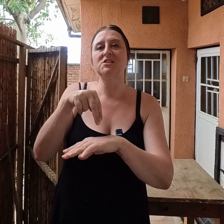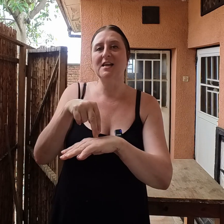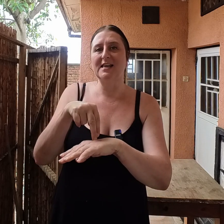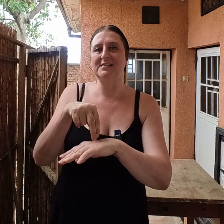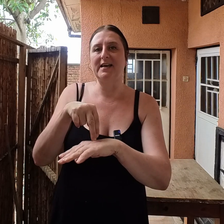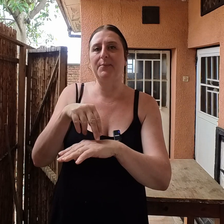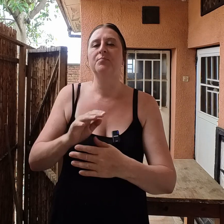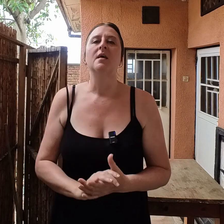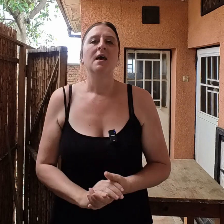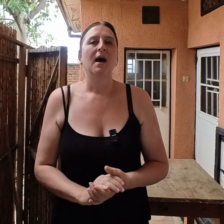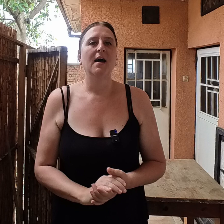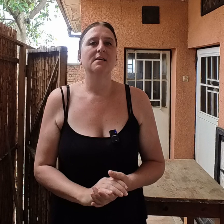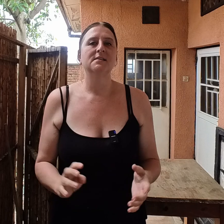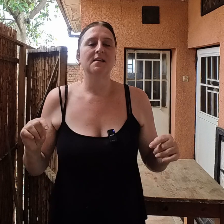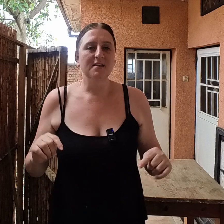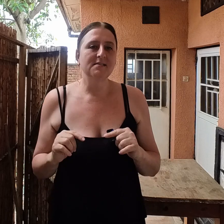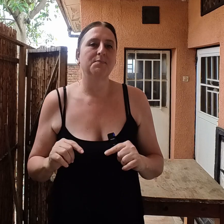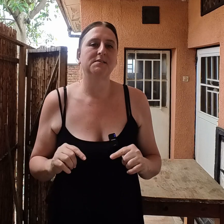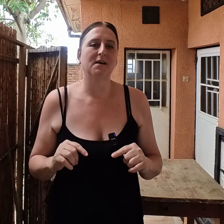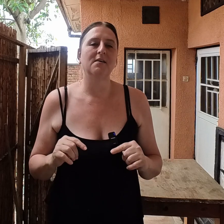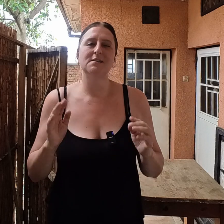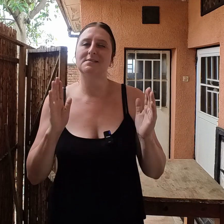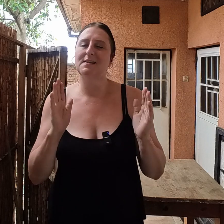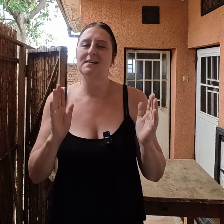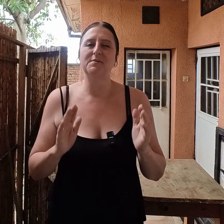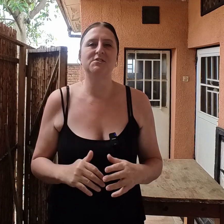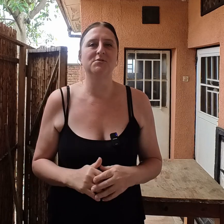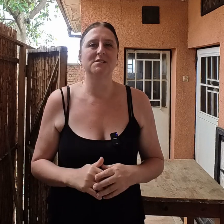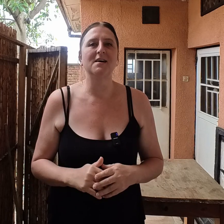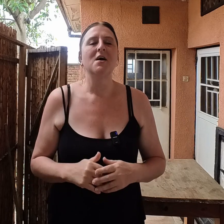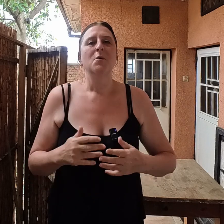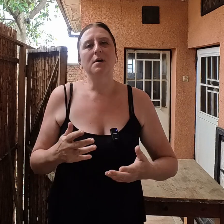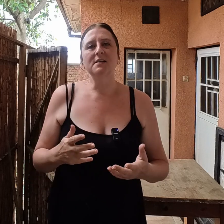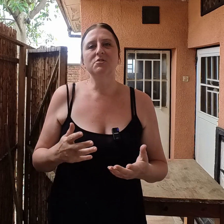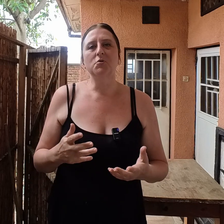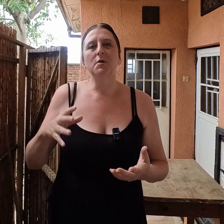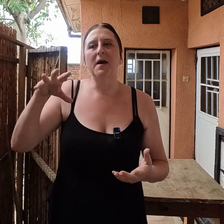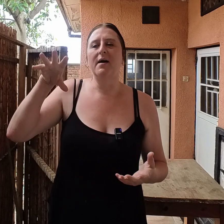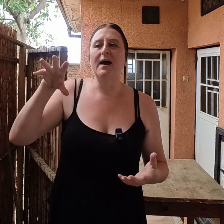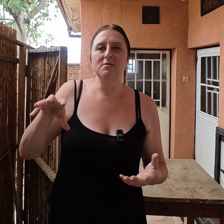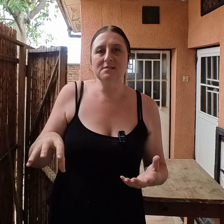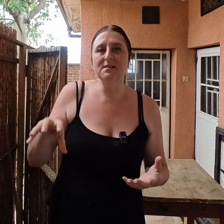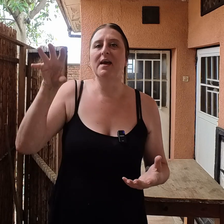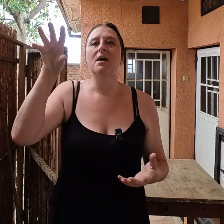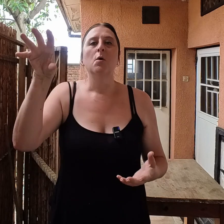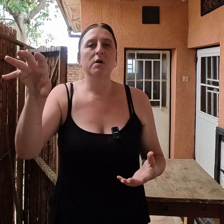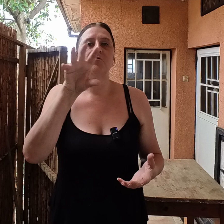nationality. And in this episode it's a little bit shorter, we're going to talk about how to say which